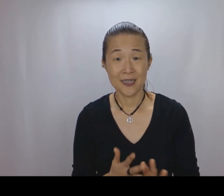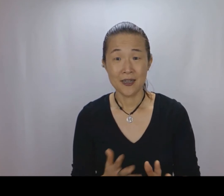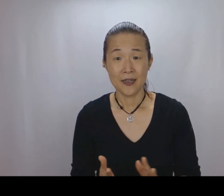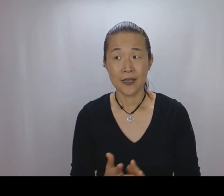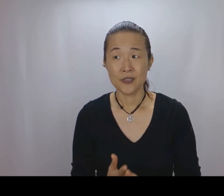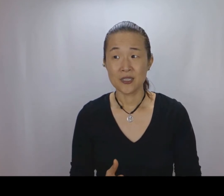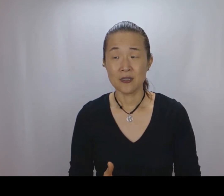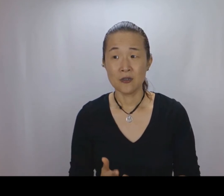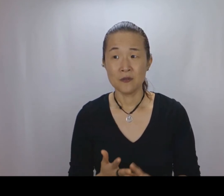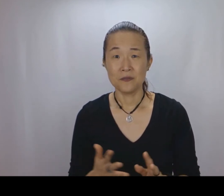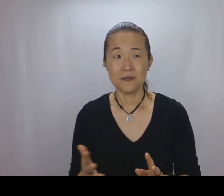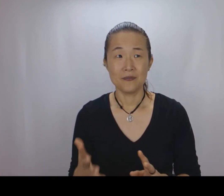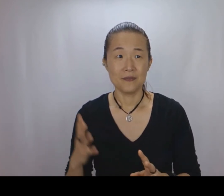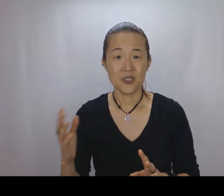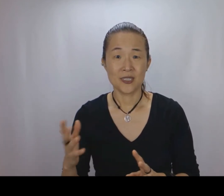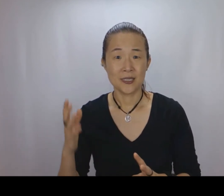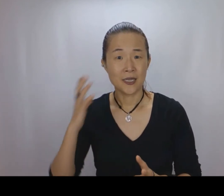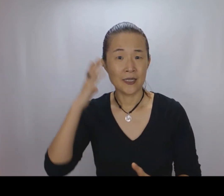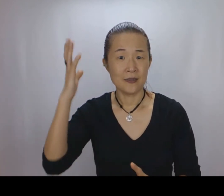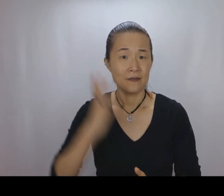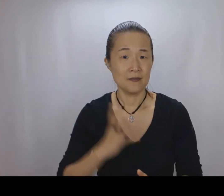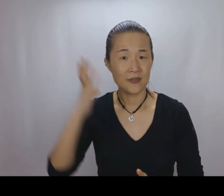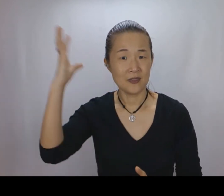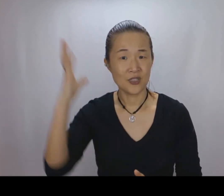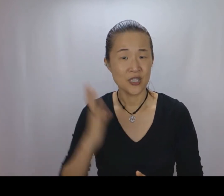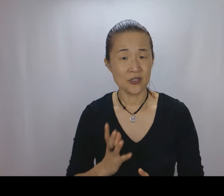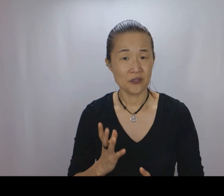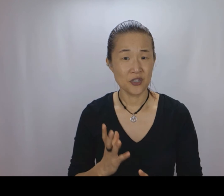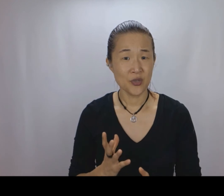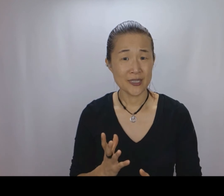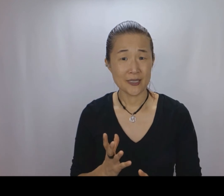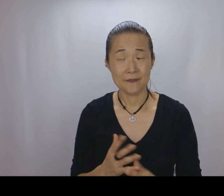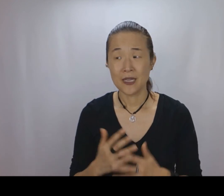and just know, just assign the gender to it.